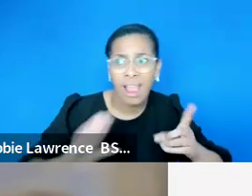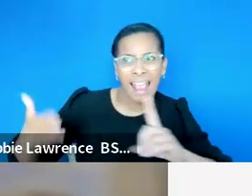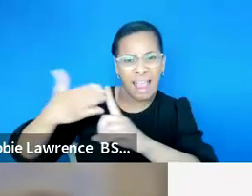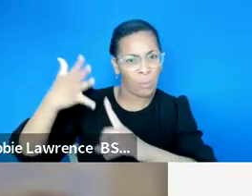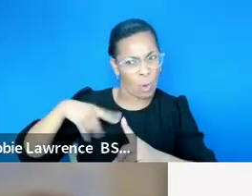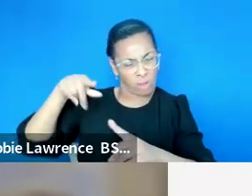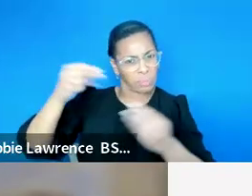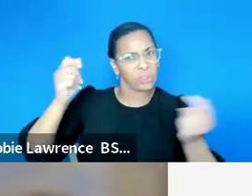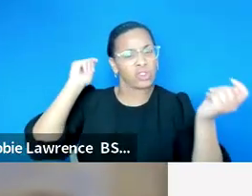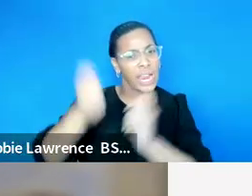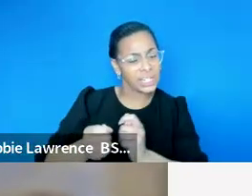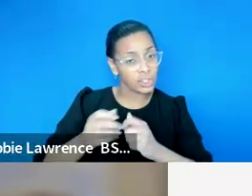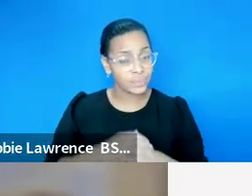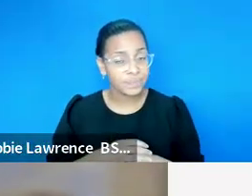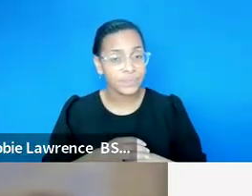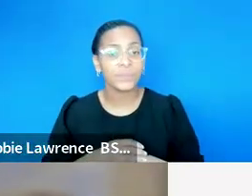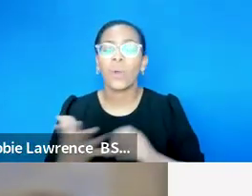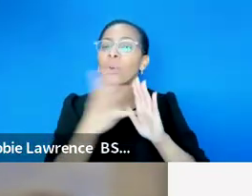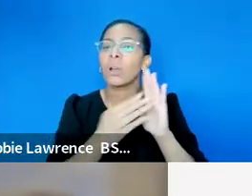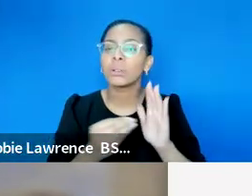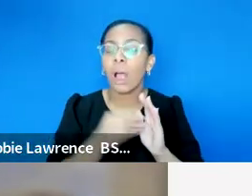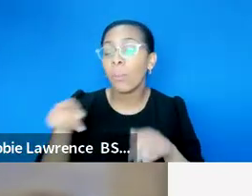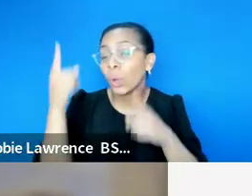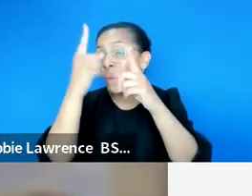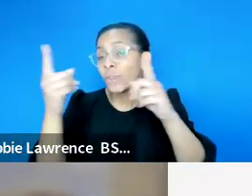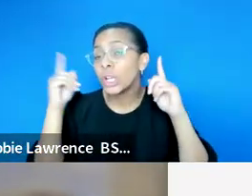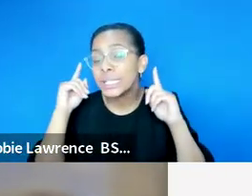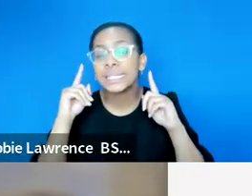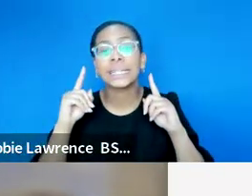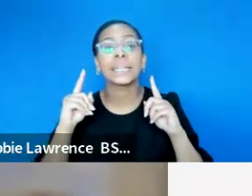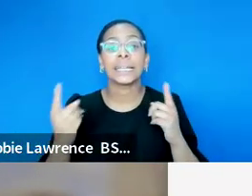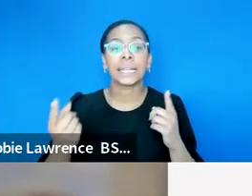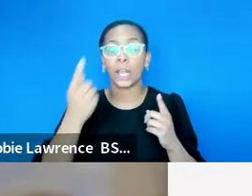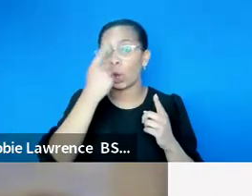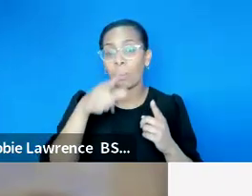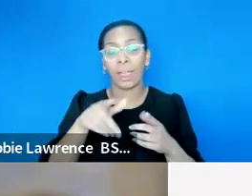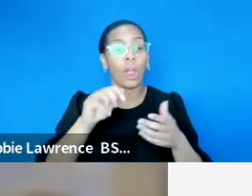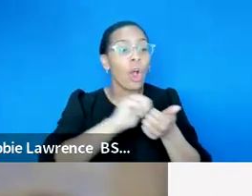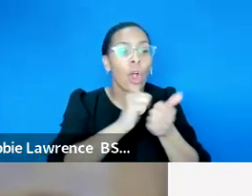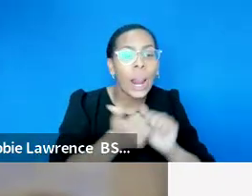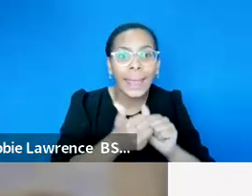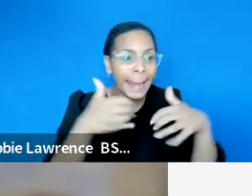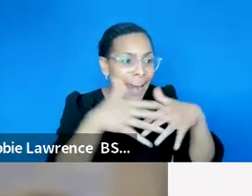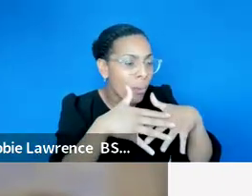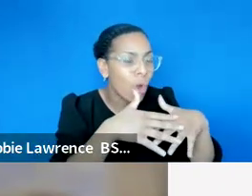So an example of this in the university system are colleague networks advocacy groups,